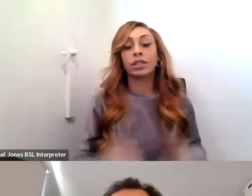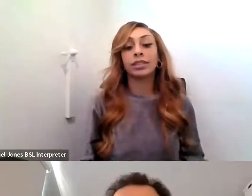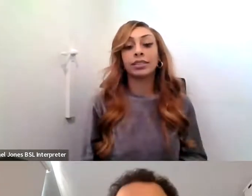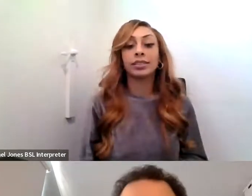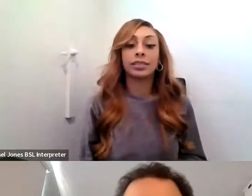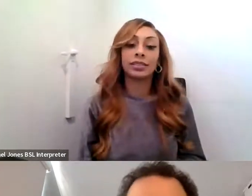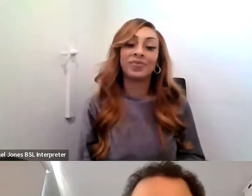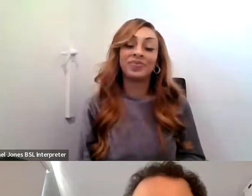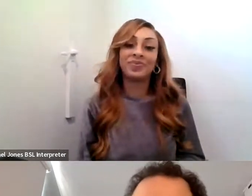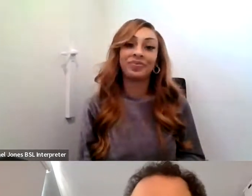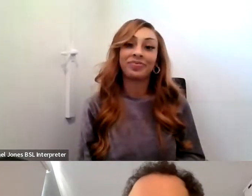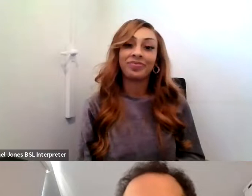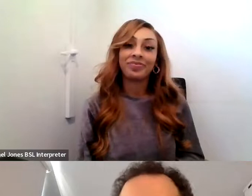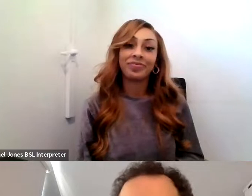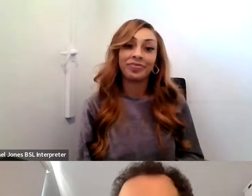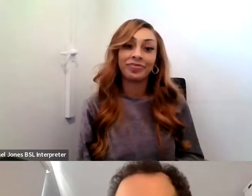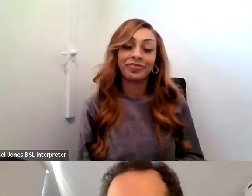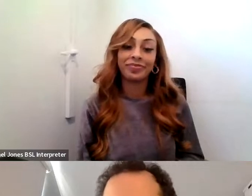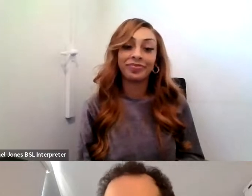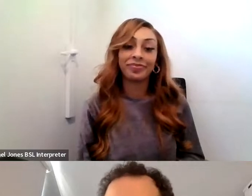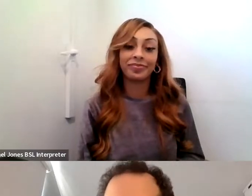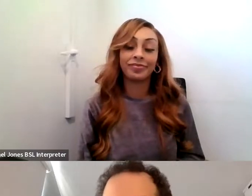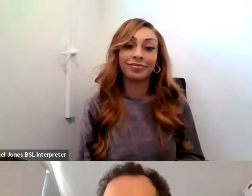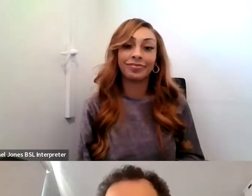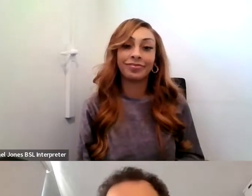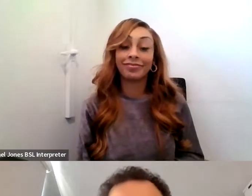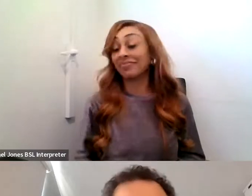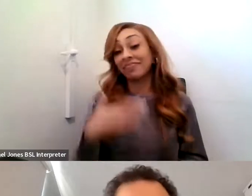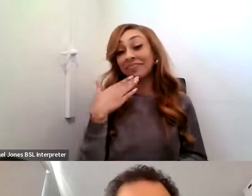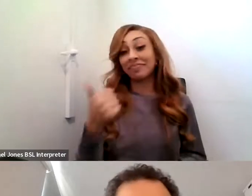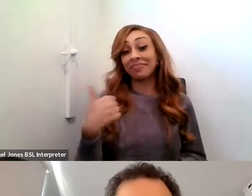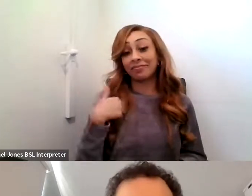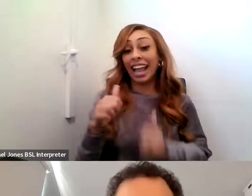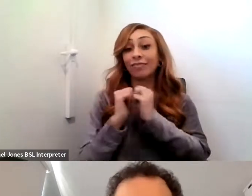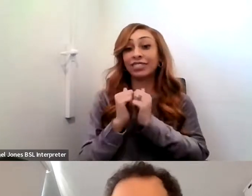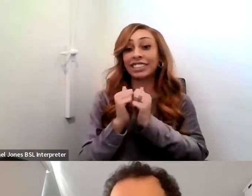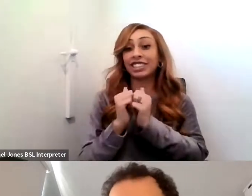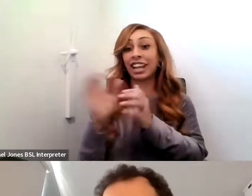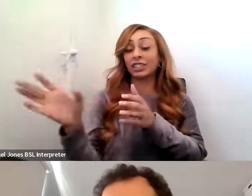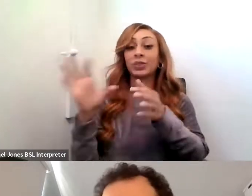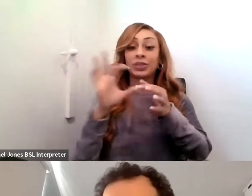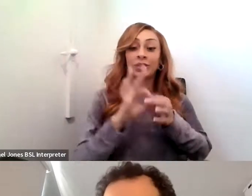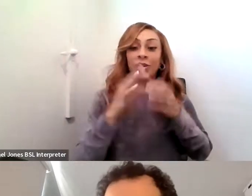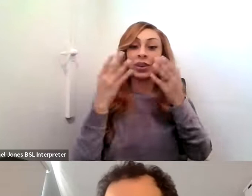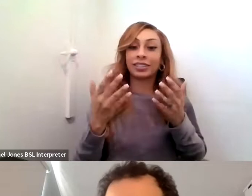That's fantastic, thank you so much, Adrian. I really appreciate you joining us today, I'm going to say a great big thank you as well,